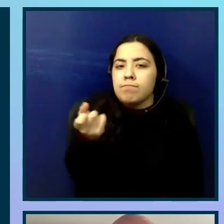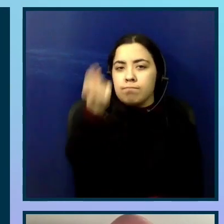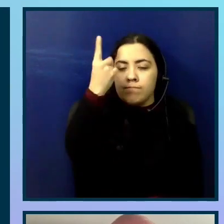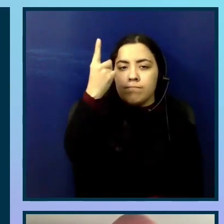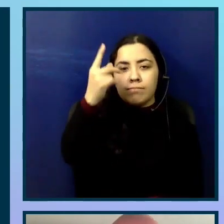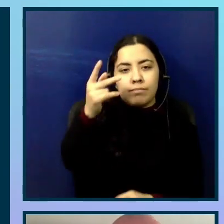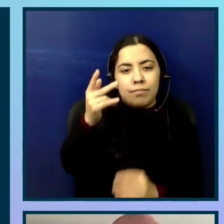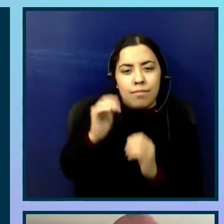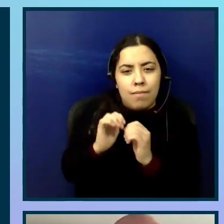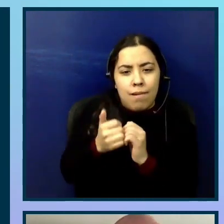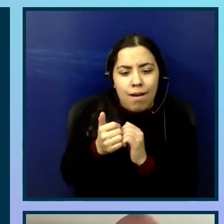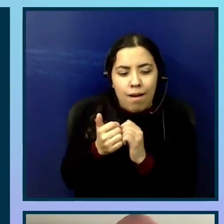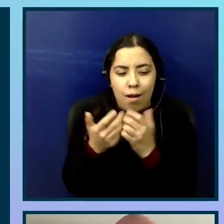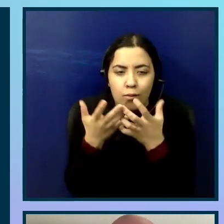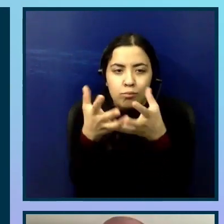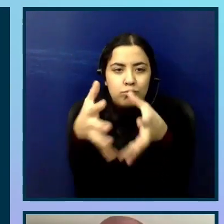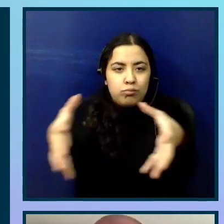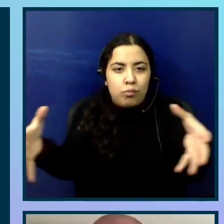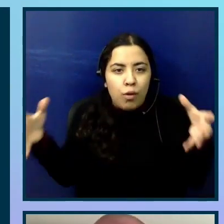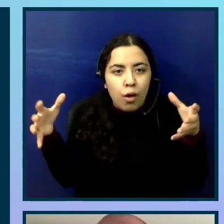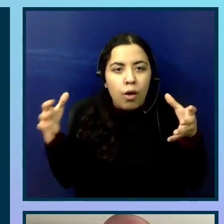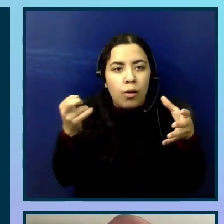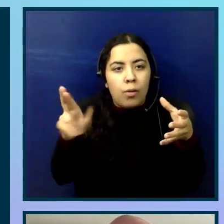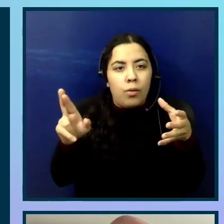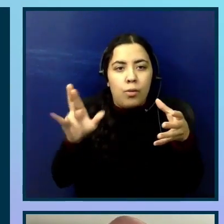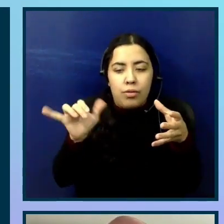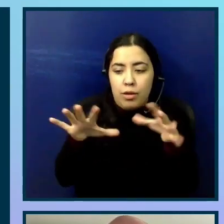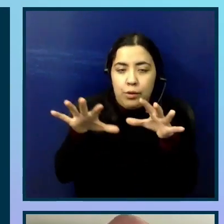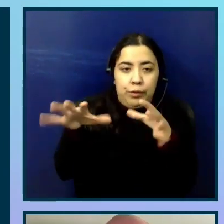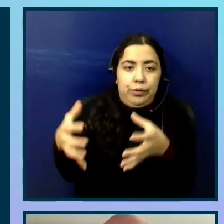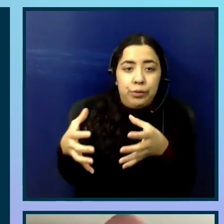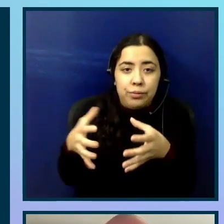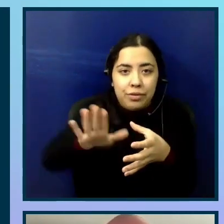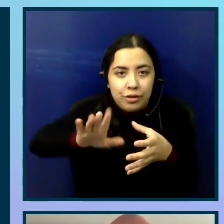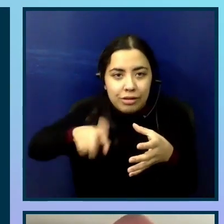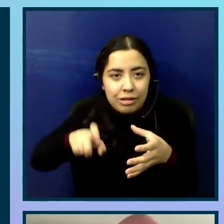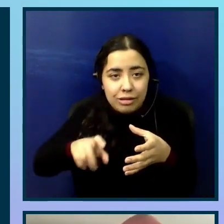how large these groups are and how impactful this could be.